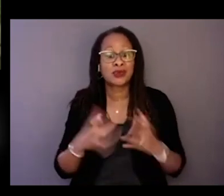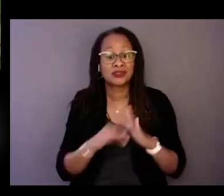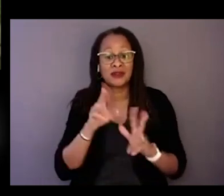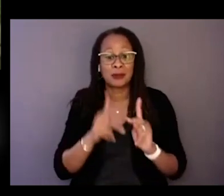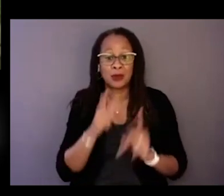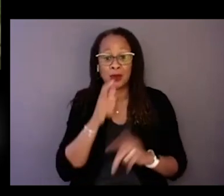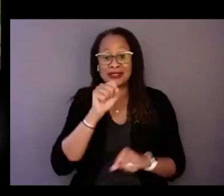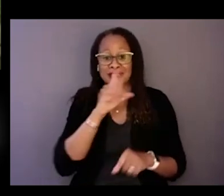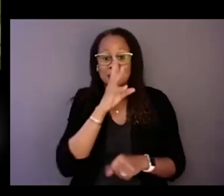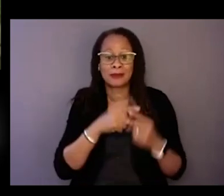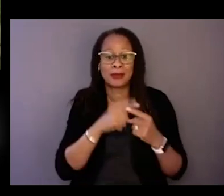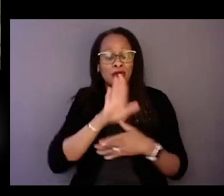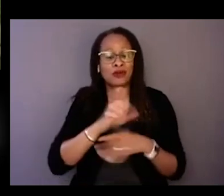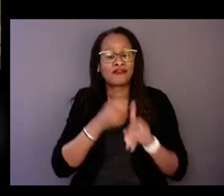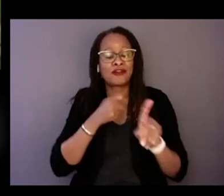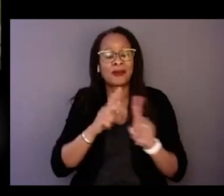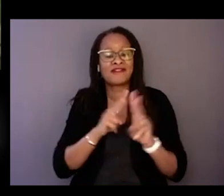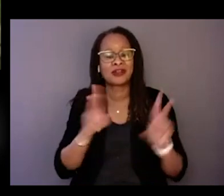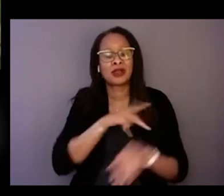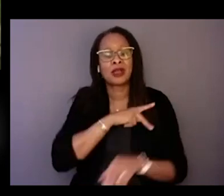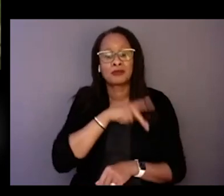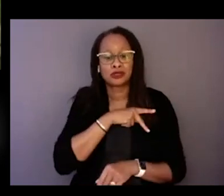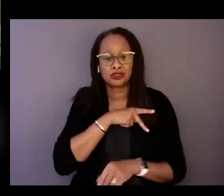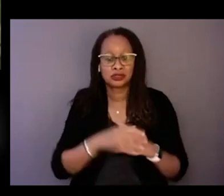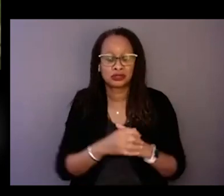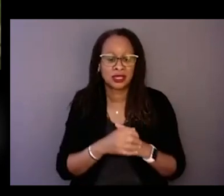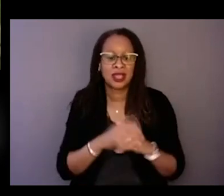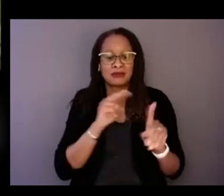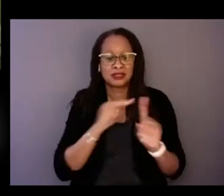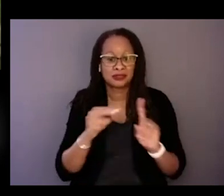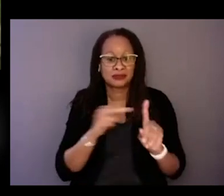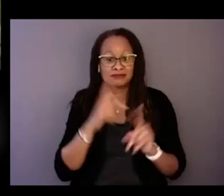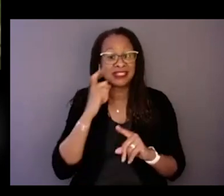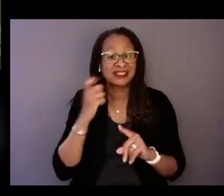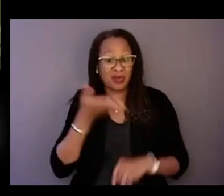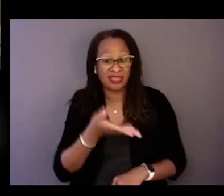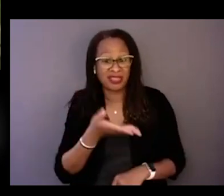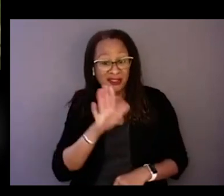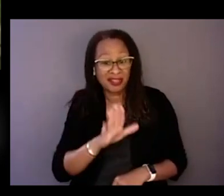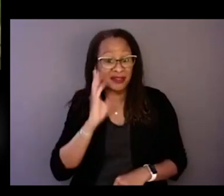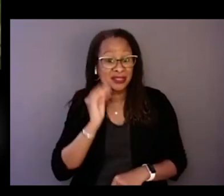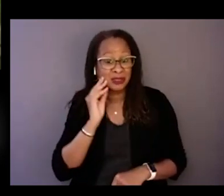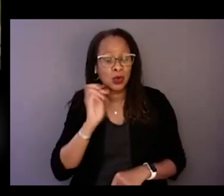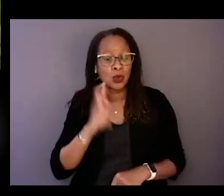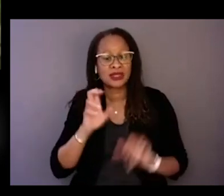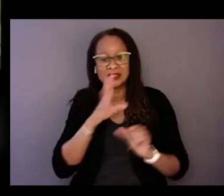about her from a very personal perspective because they were there, their perspective, or who could speak about our culture